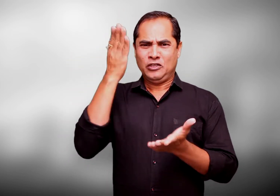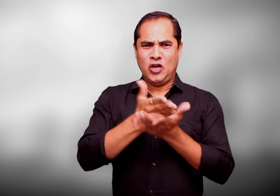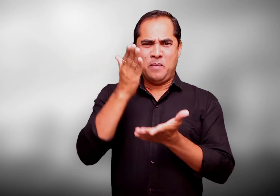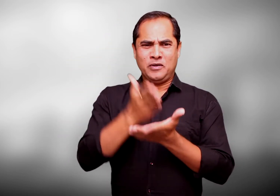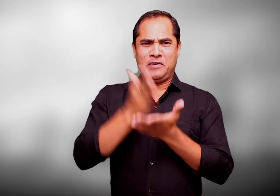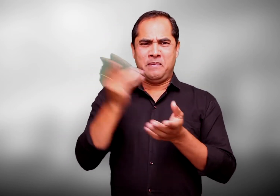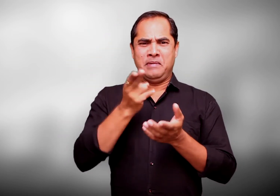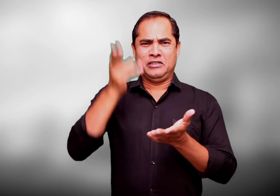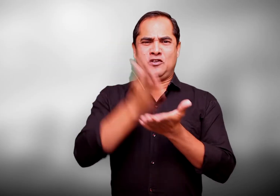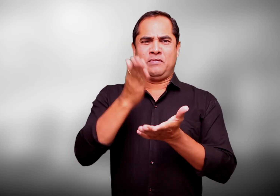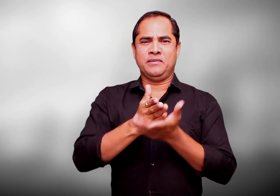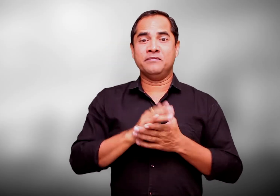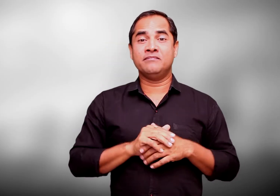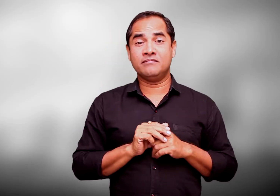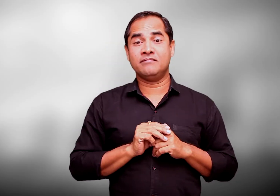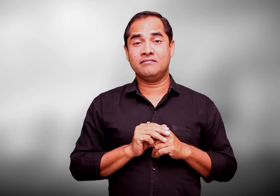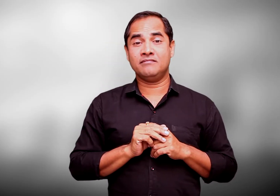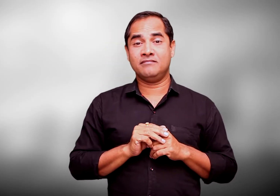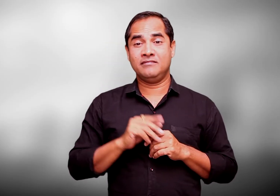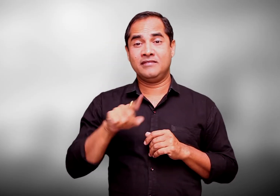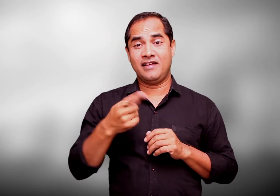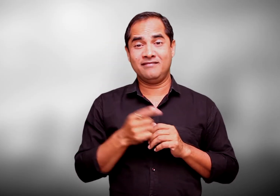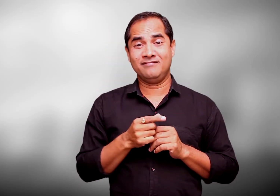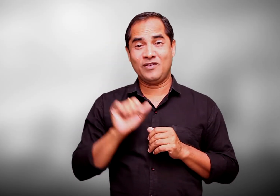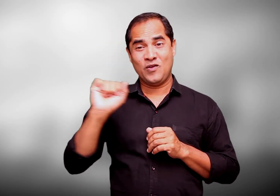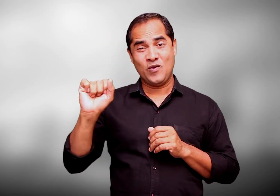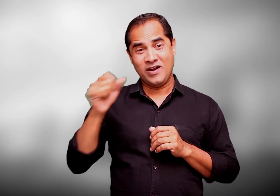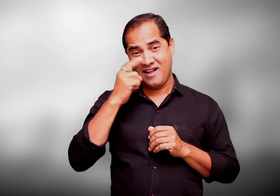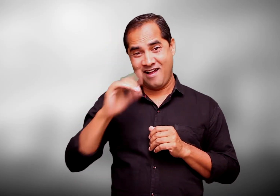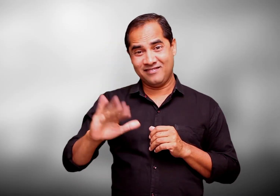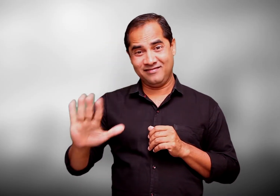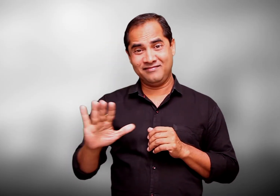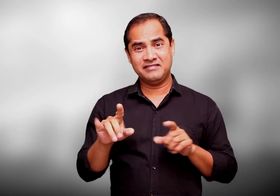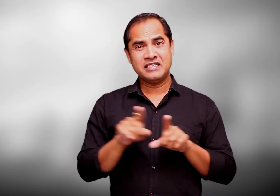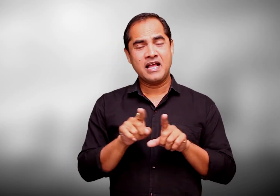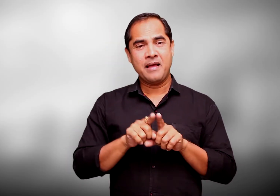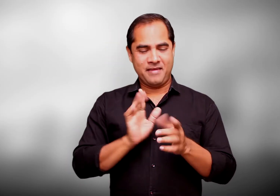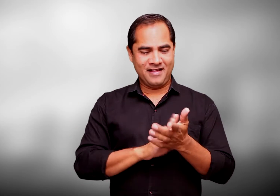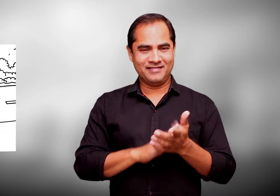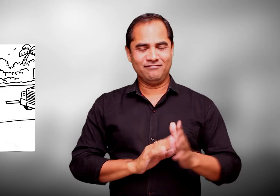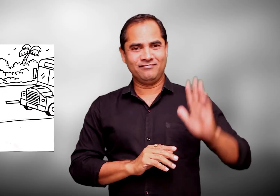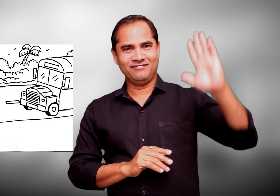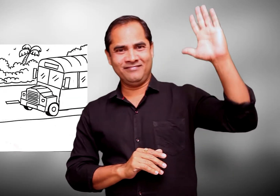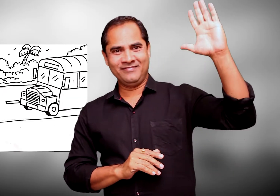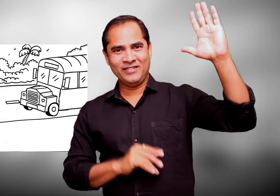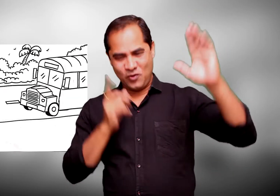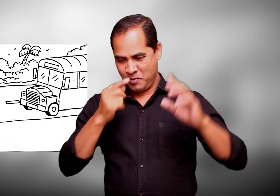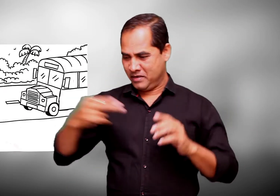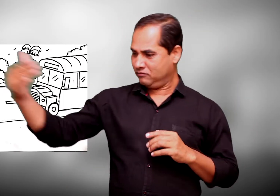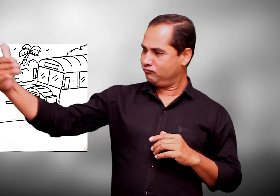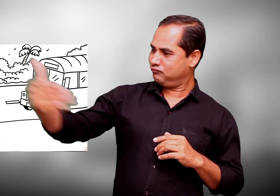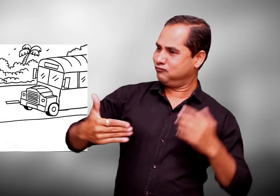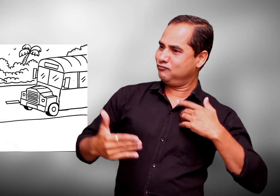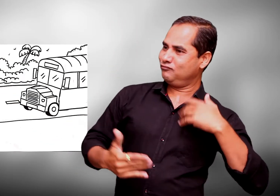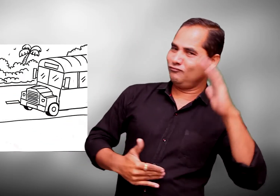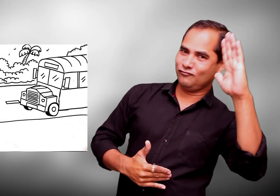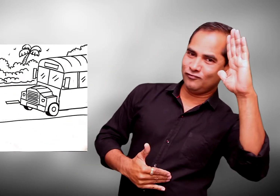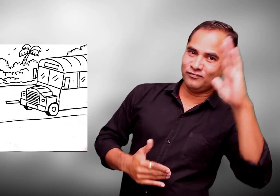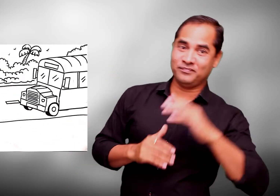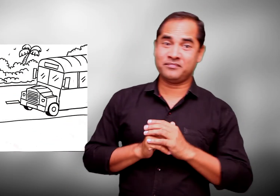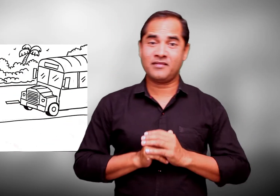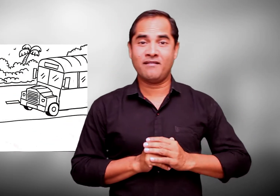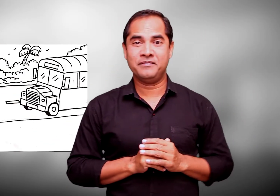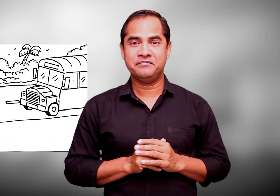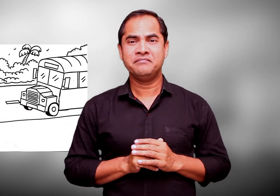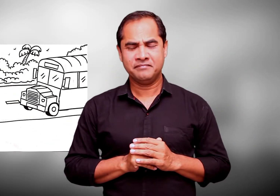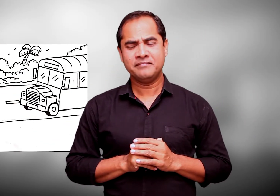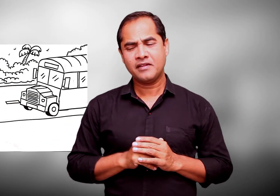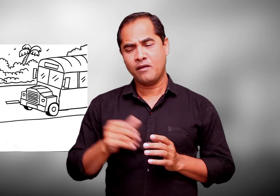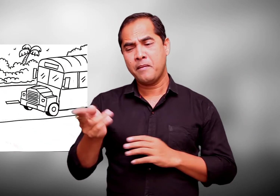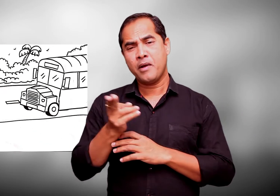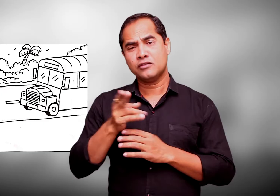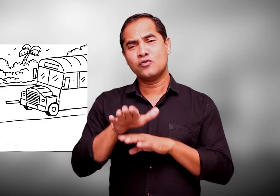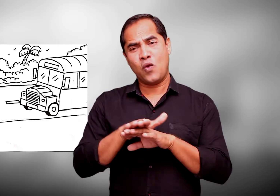'Stop the bus, stop the bus' and a tiny hand was raised commandingly. The bus